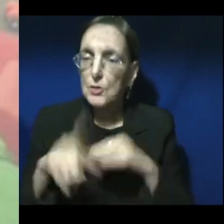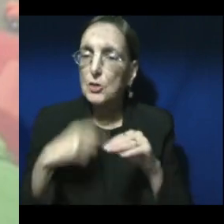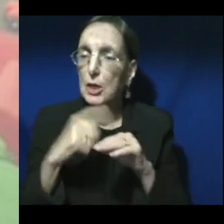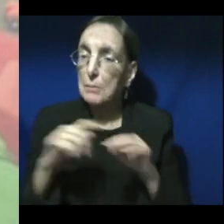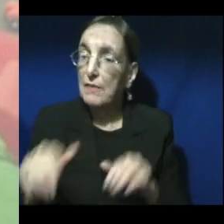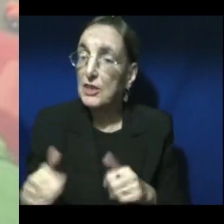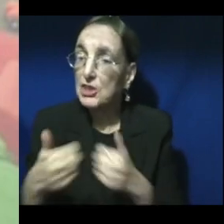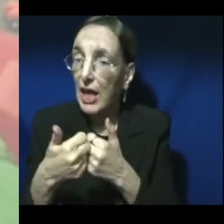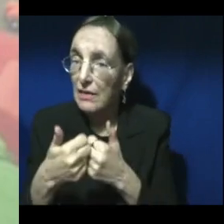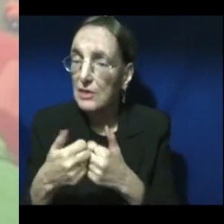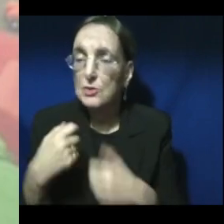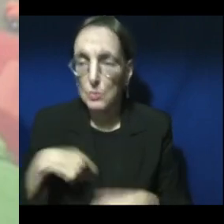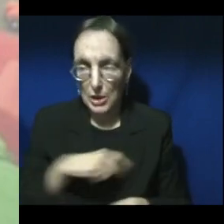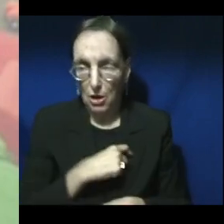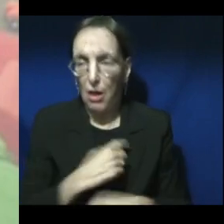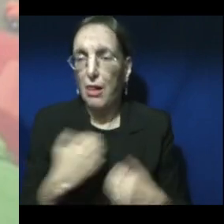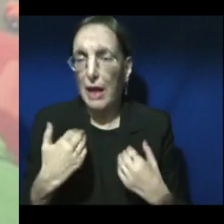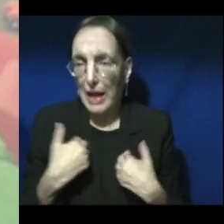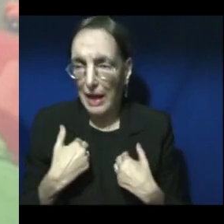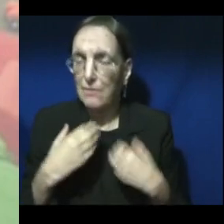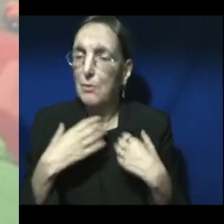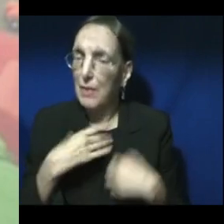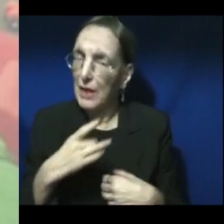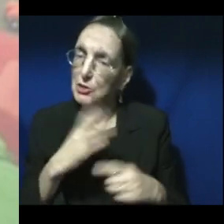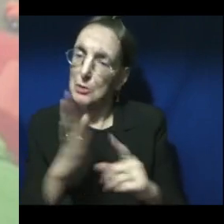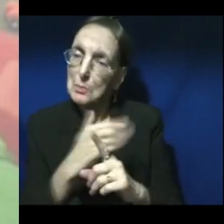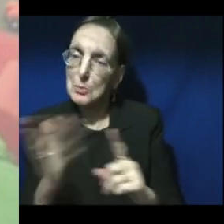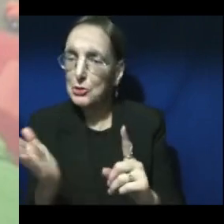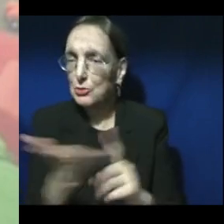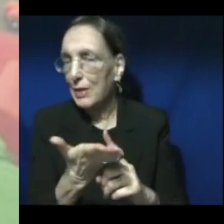Right? All of us would like to be a little bit more persuasive. And so a number of years ago,